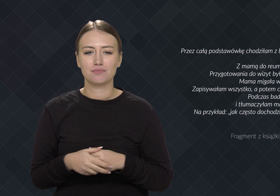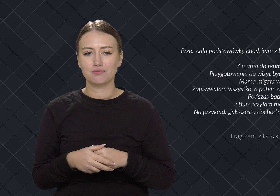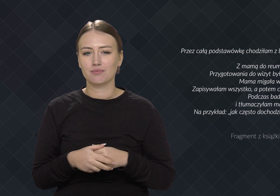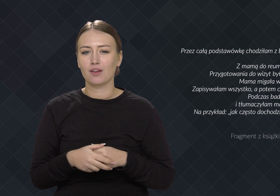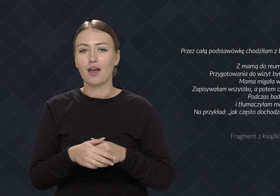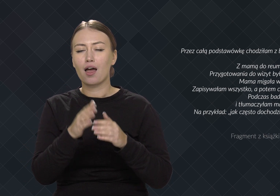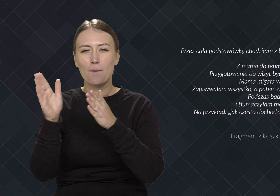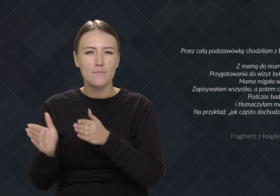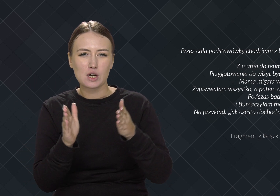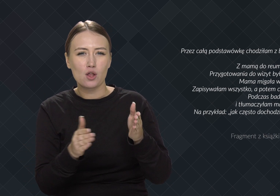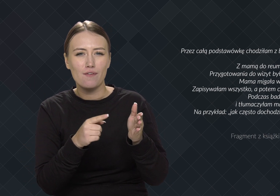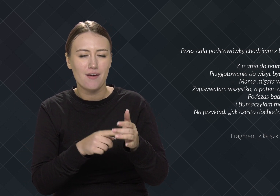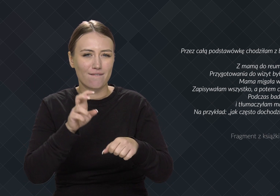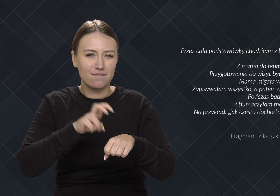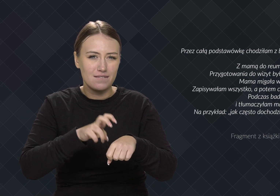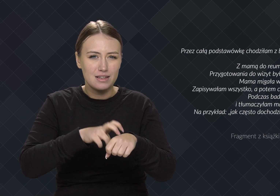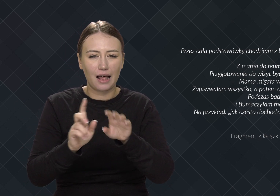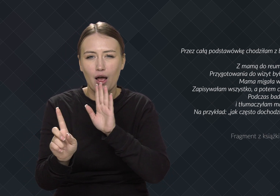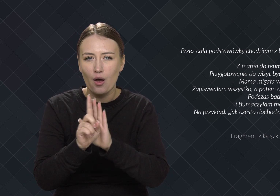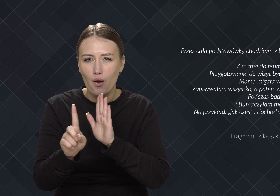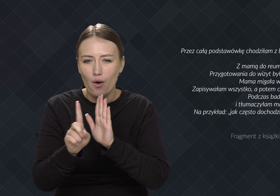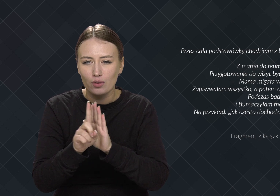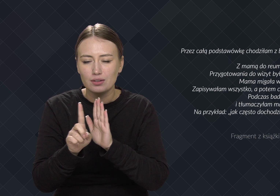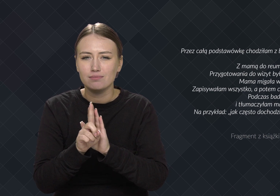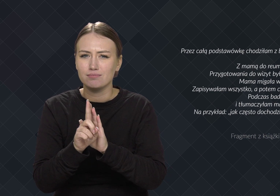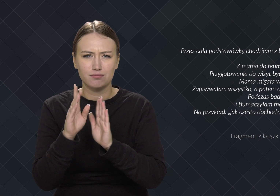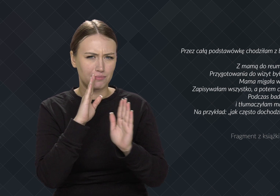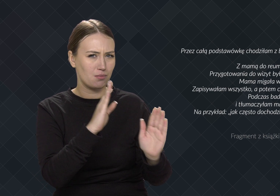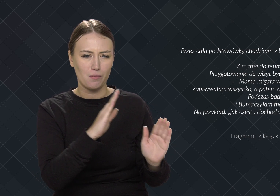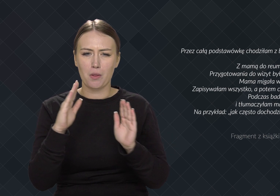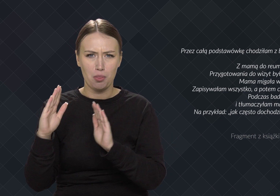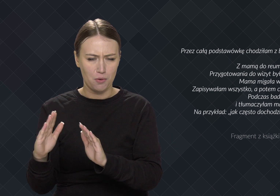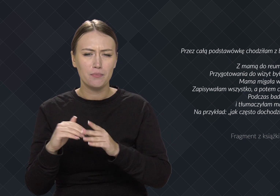Preparations for visits were similar.